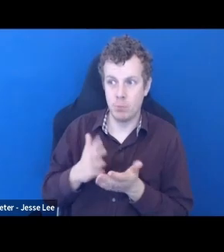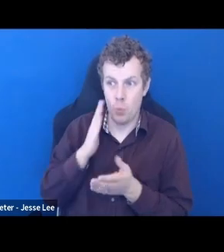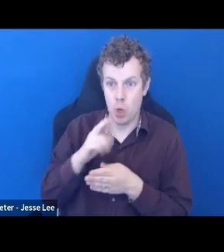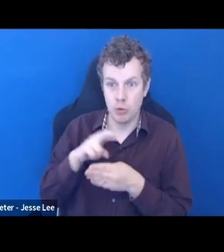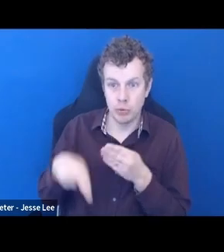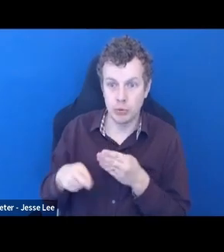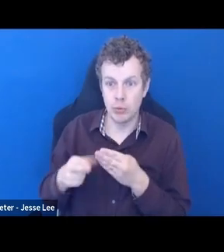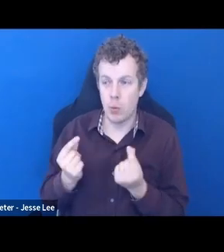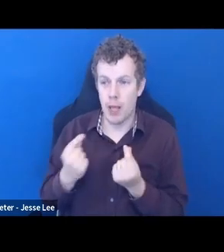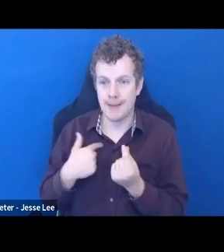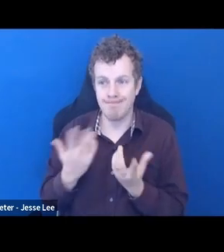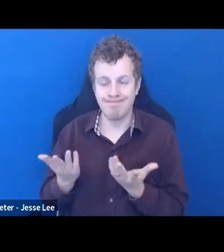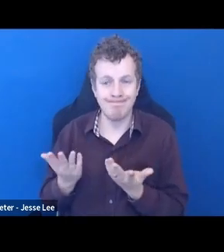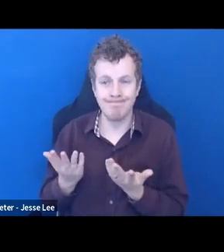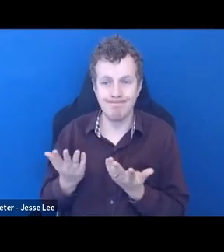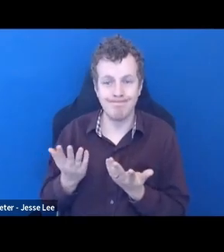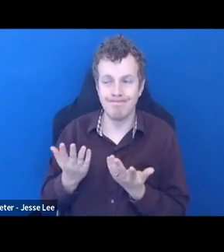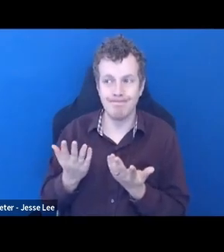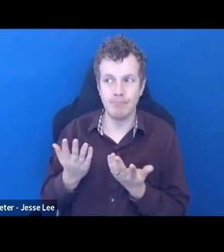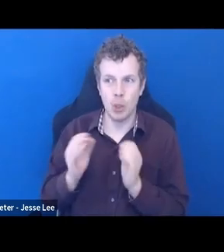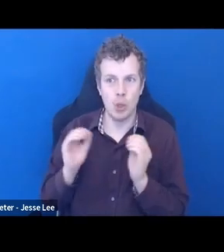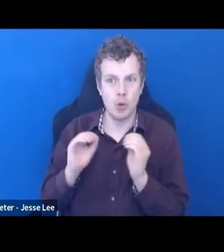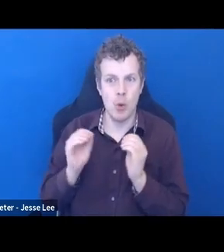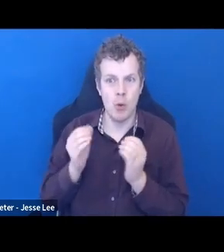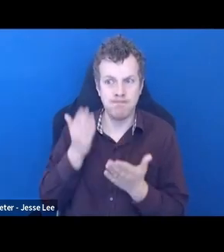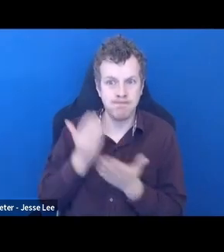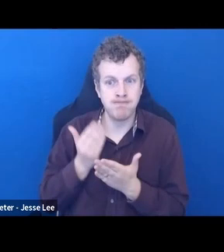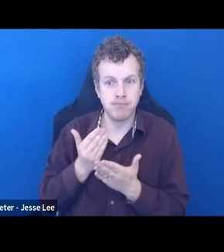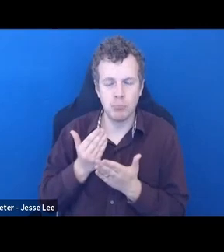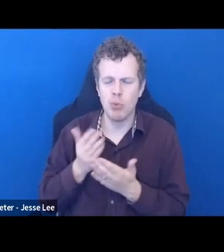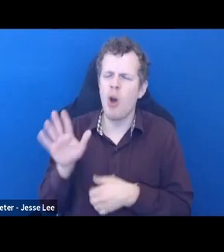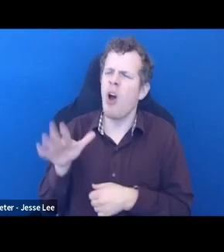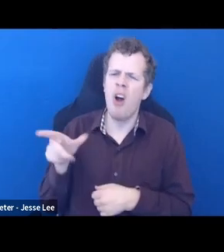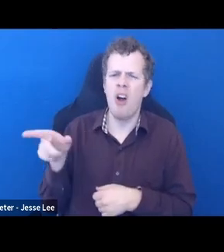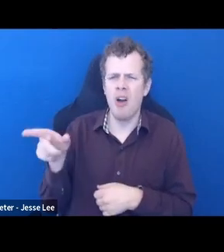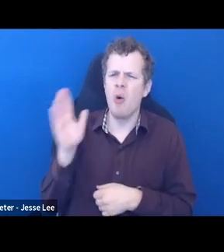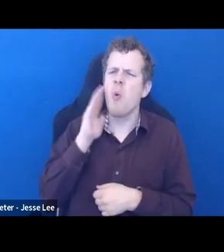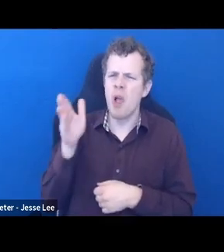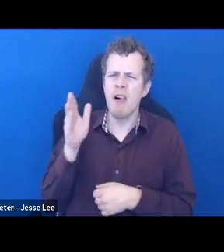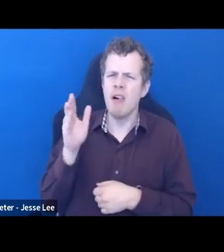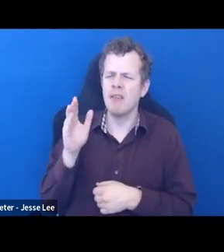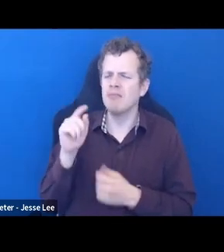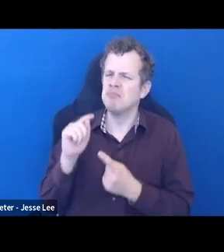to like there's no kind of conclusive research to say they're going to have XY and Z problems.